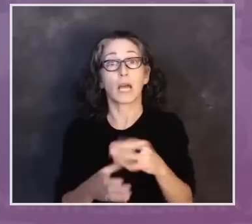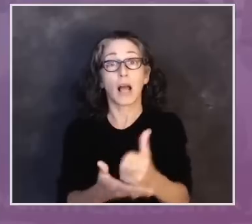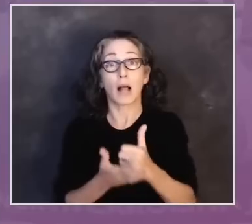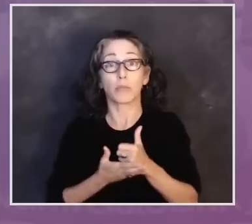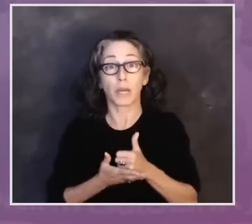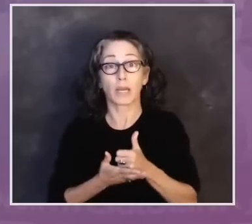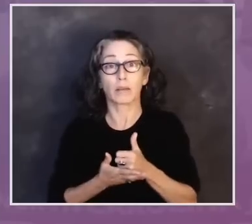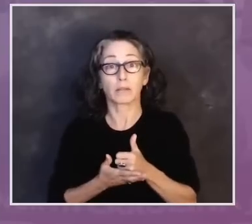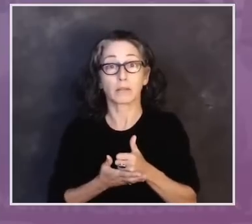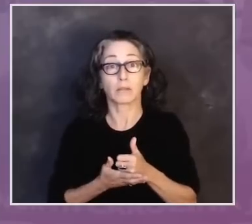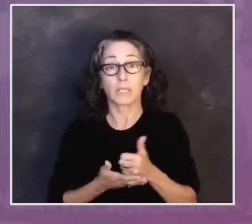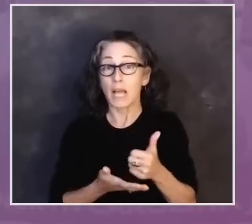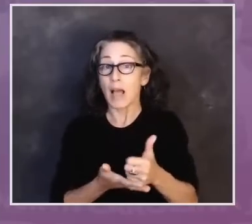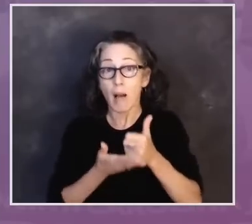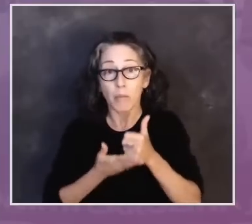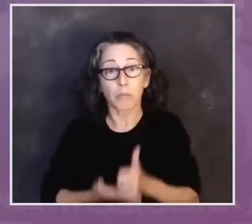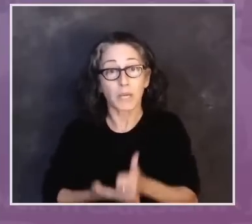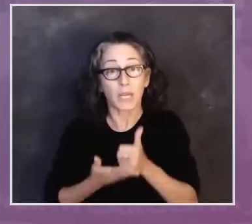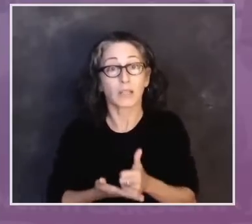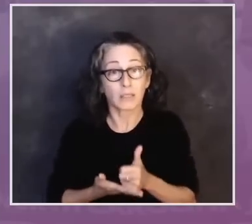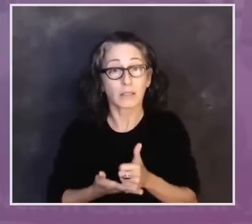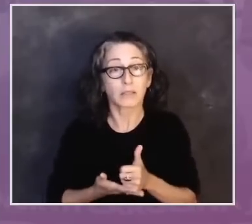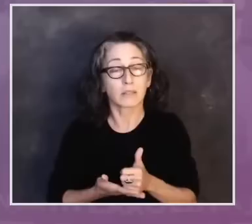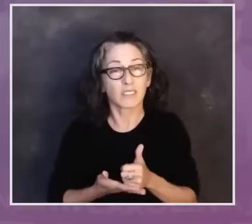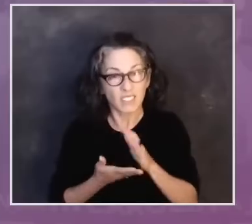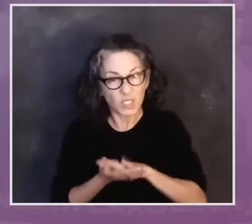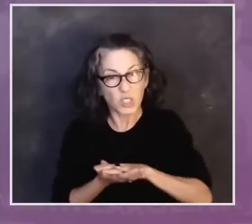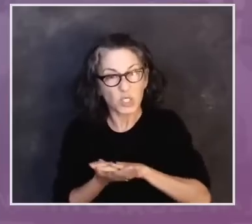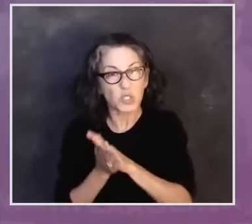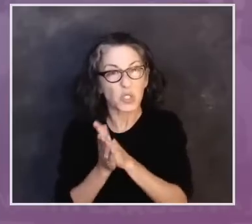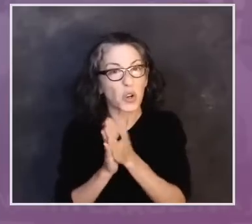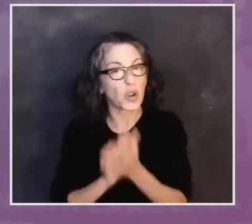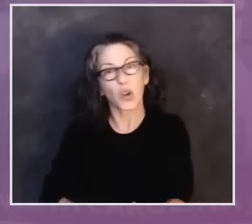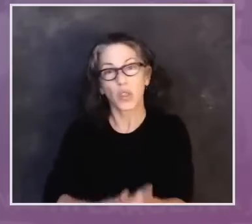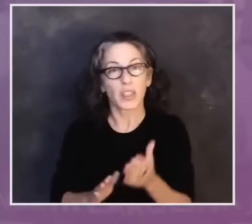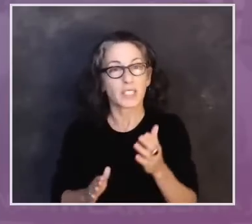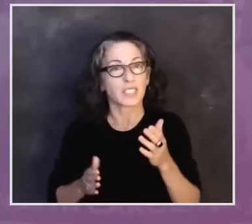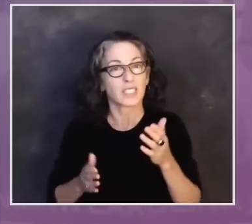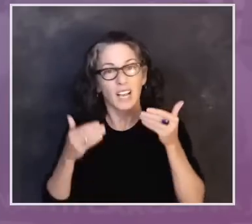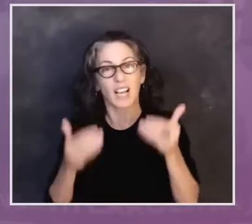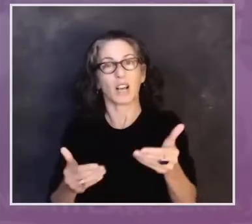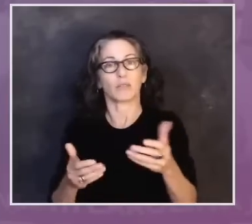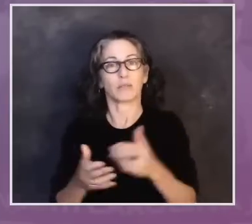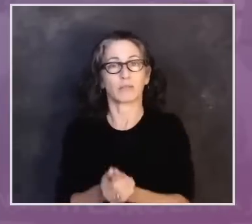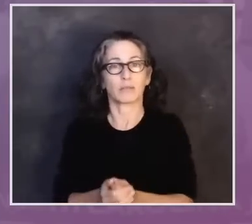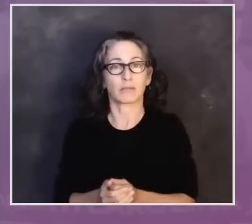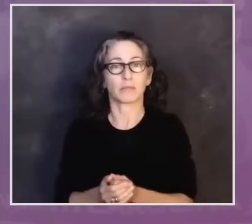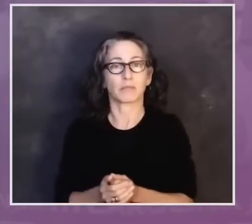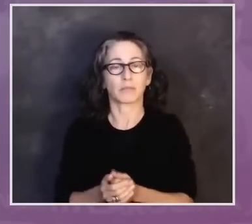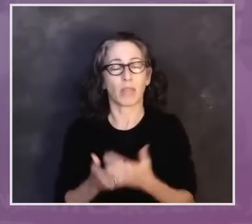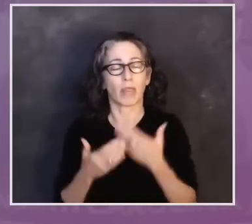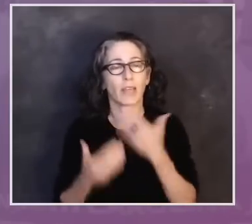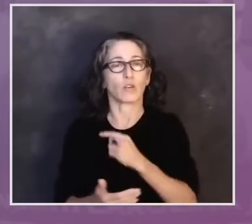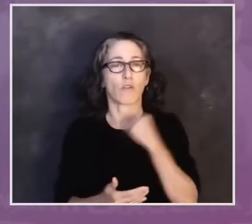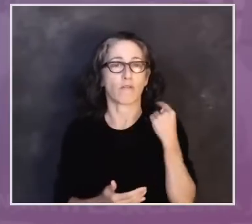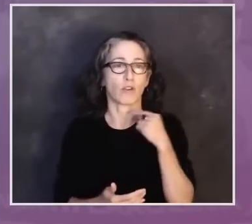AND VOTE LIKE YOU HAVE NEVER VOTED BEFORE.